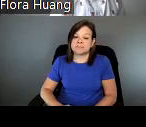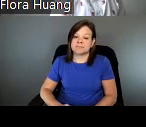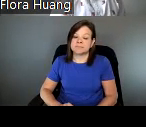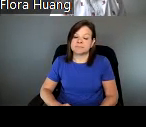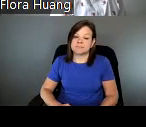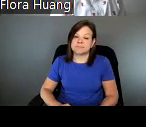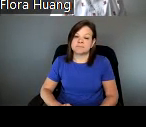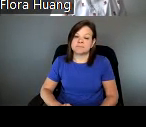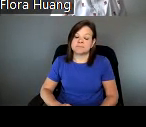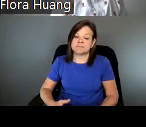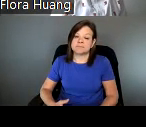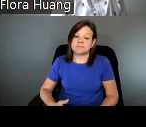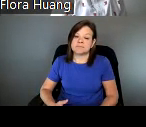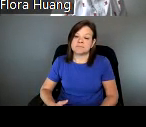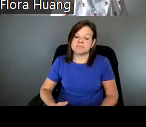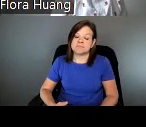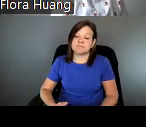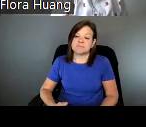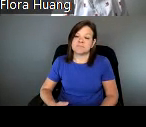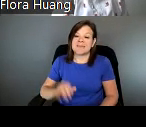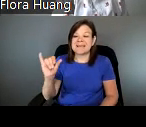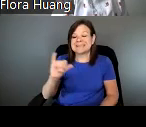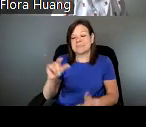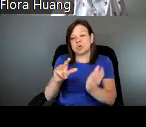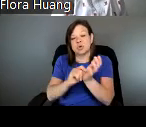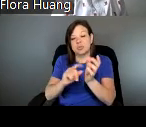Similar to print there are different braille formatting guidelines.